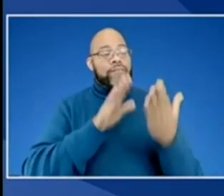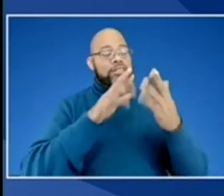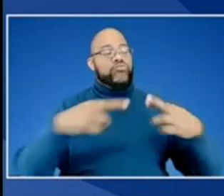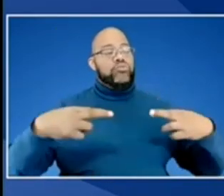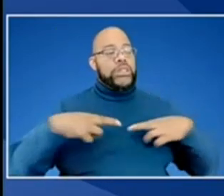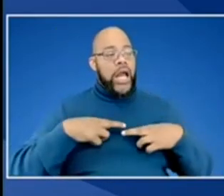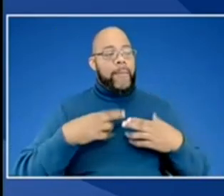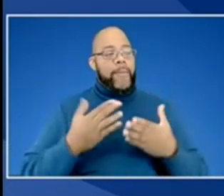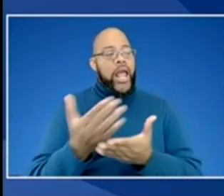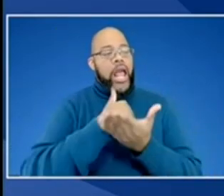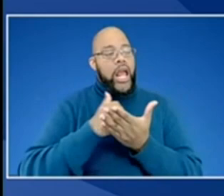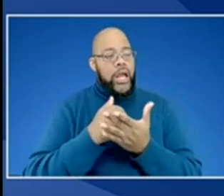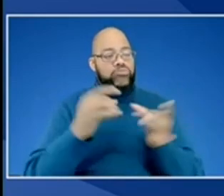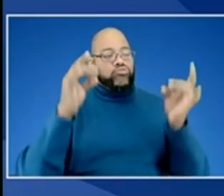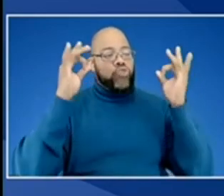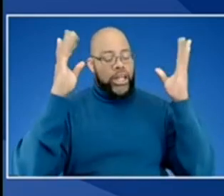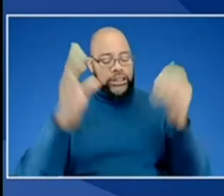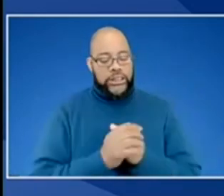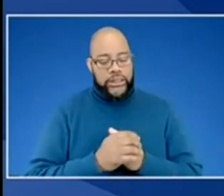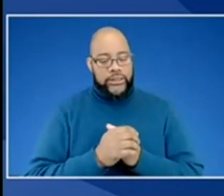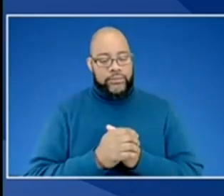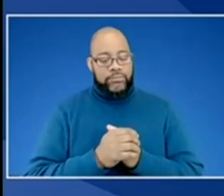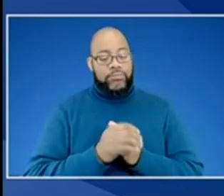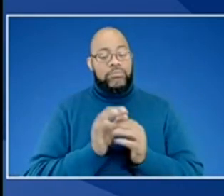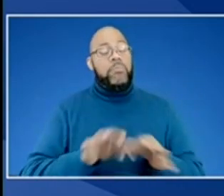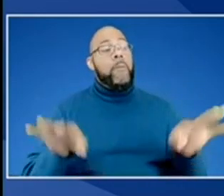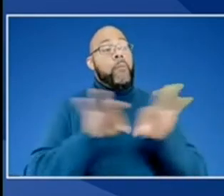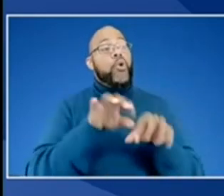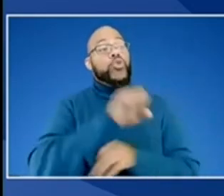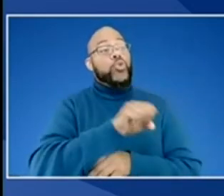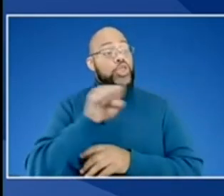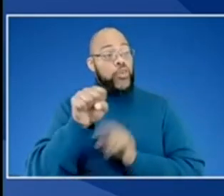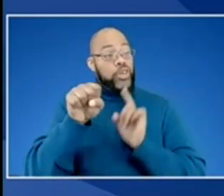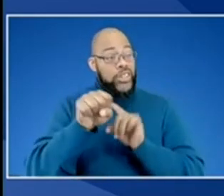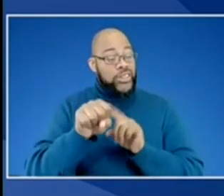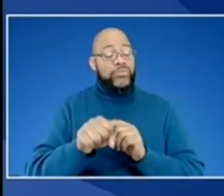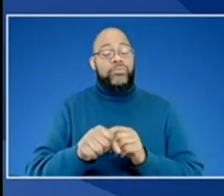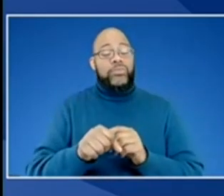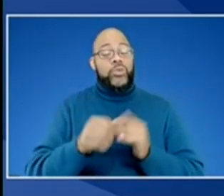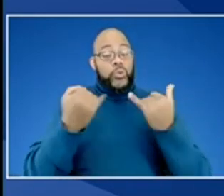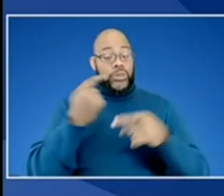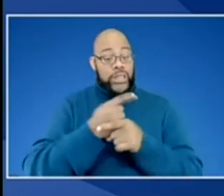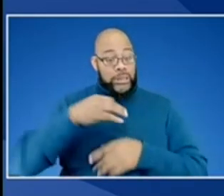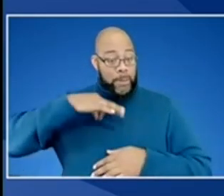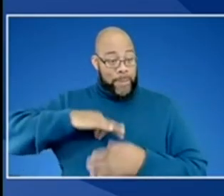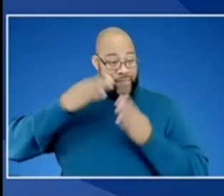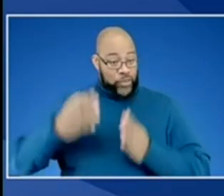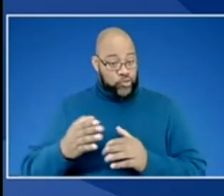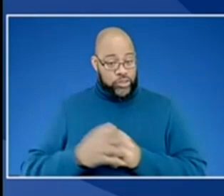crisis. As important as Social Security is to today's beneficiaries, it will be even